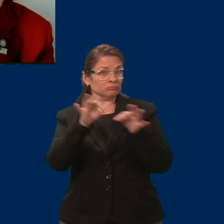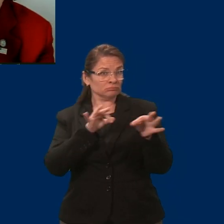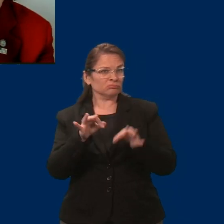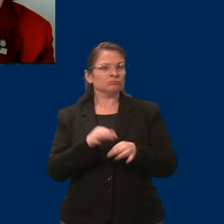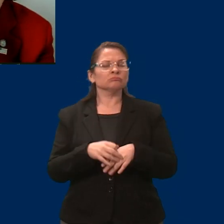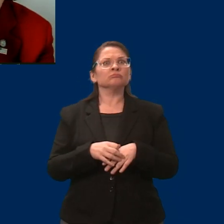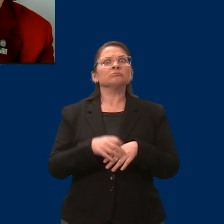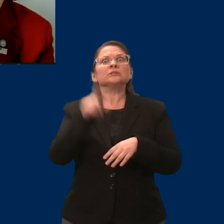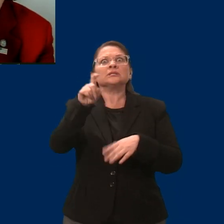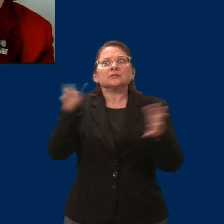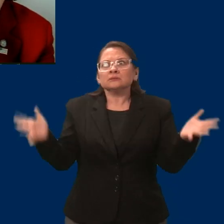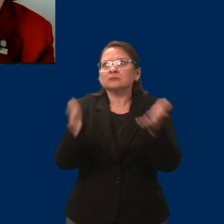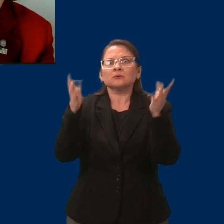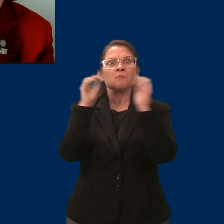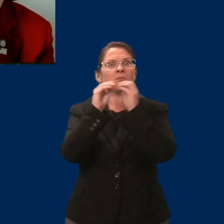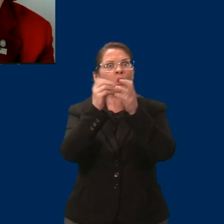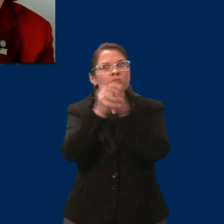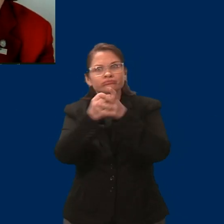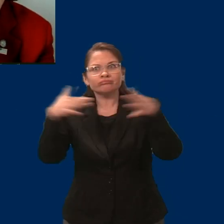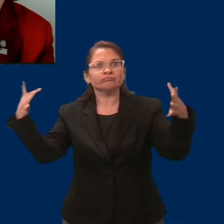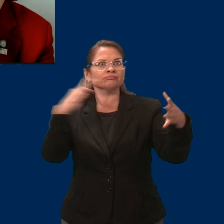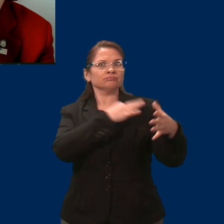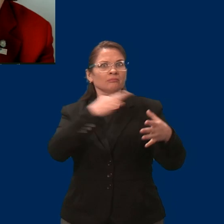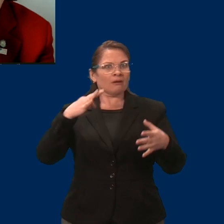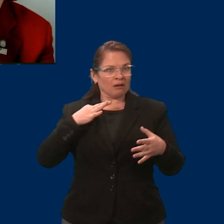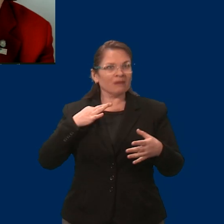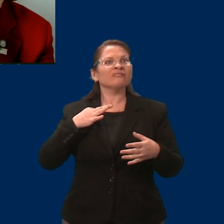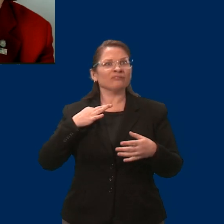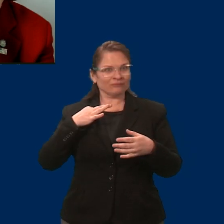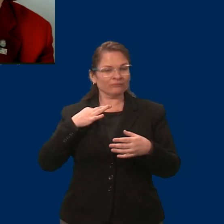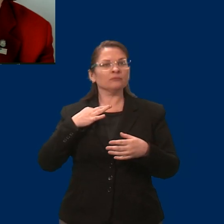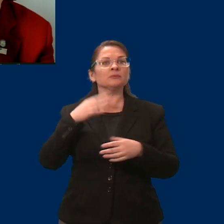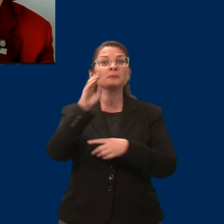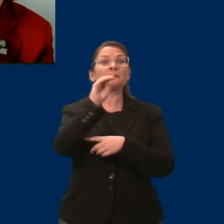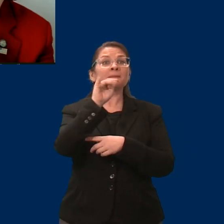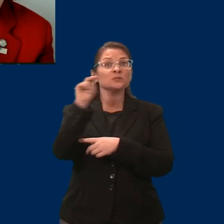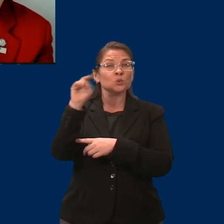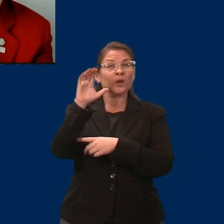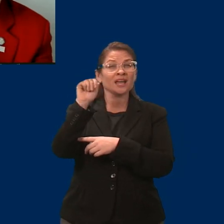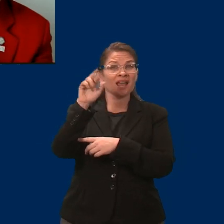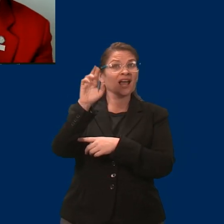to buy into Minnesota Care so they have health insurance benefits, as well as grants for tuition